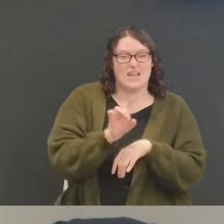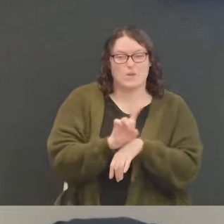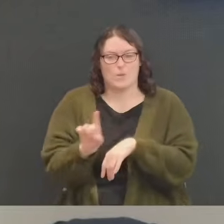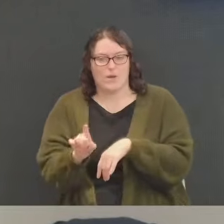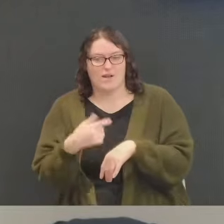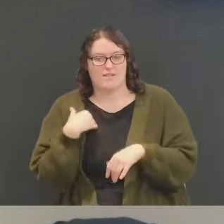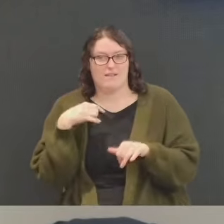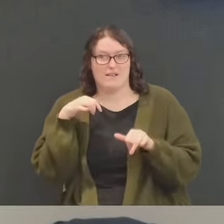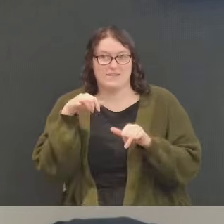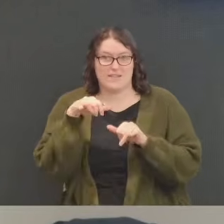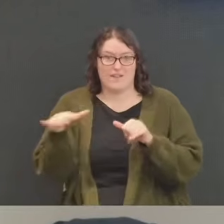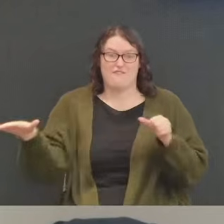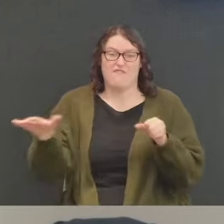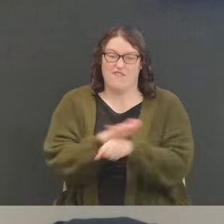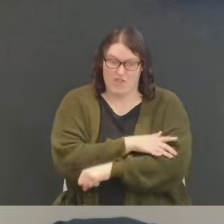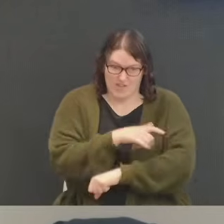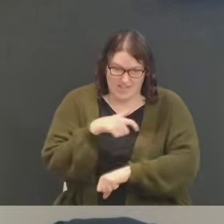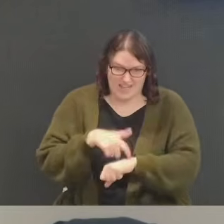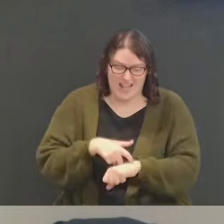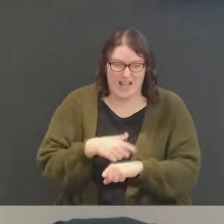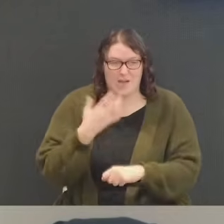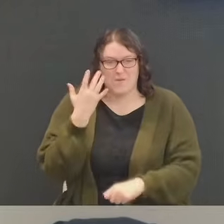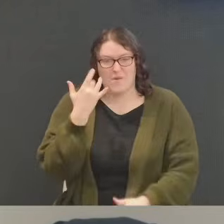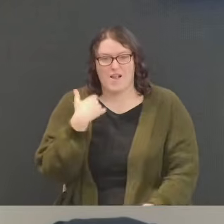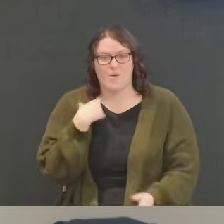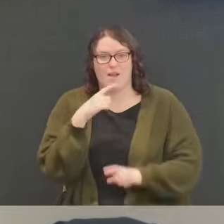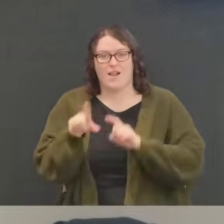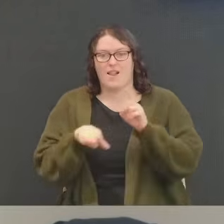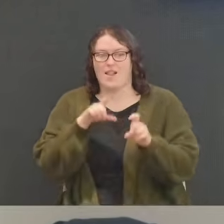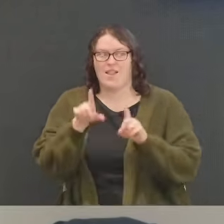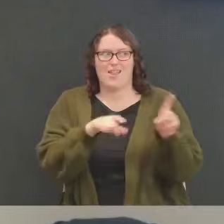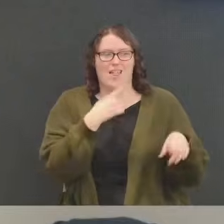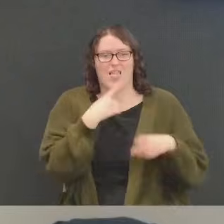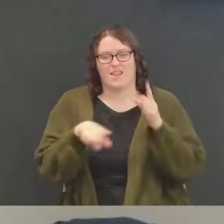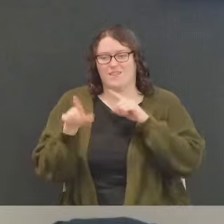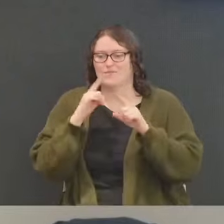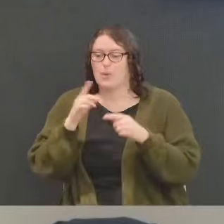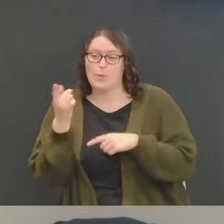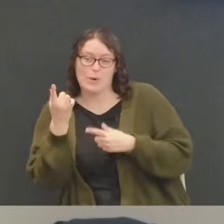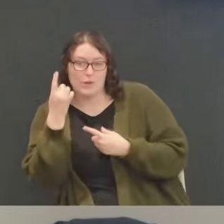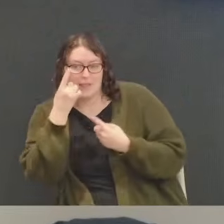the the whole time to ask people randomly about what do you think about today? What did you get